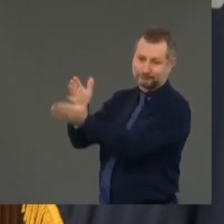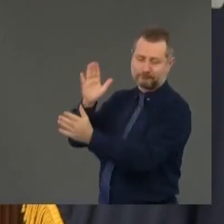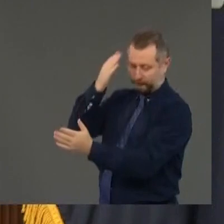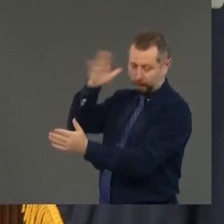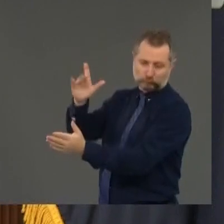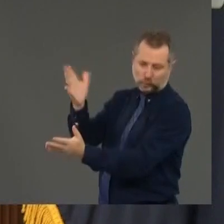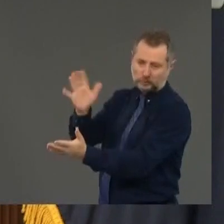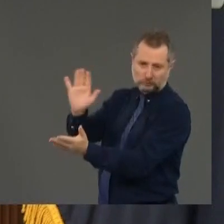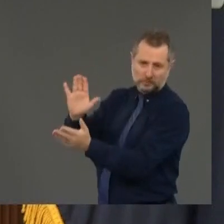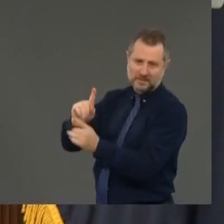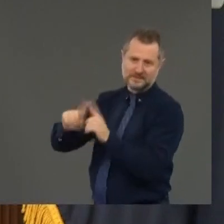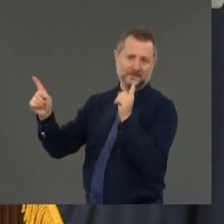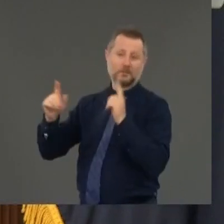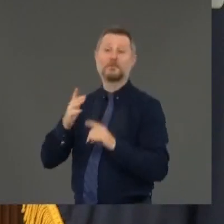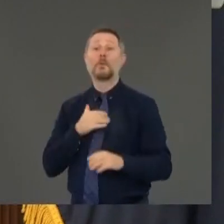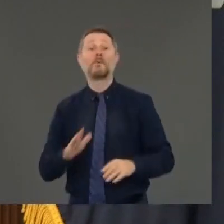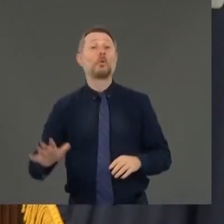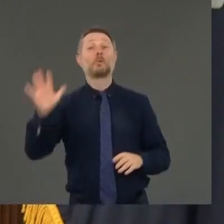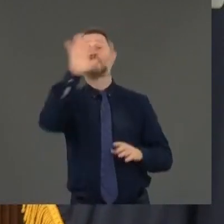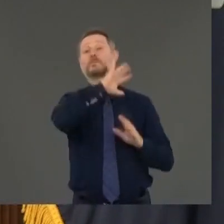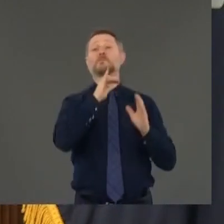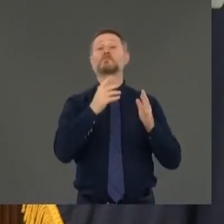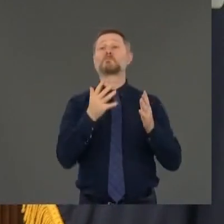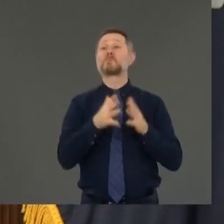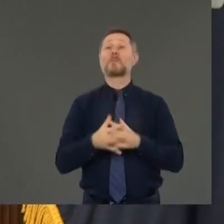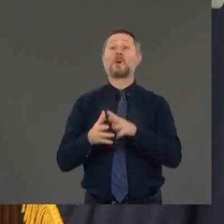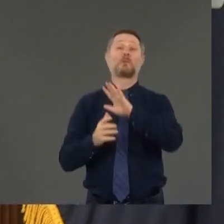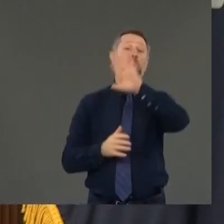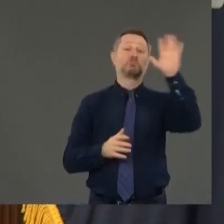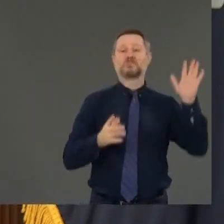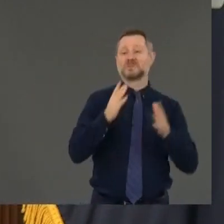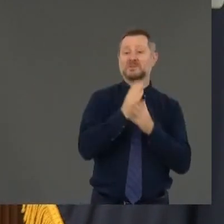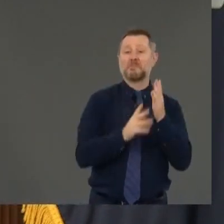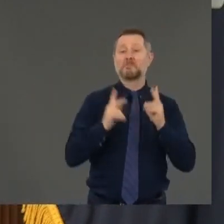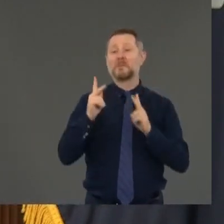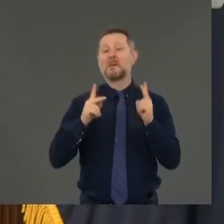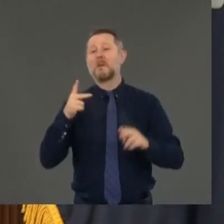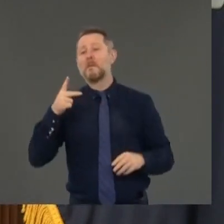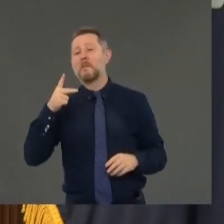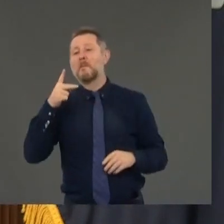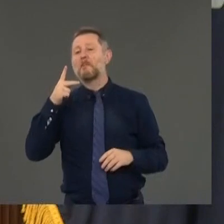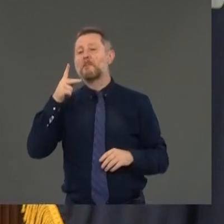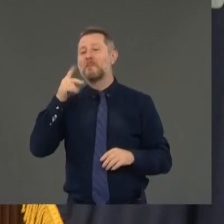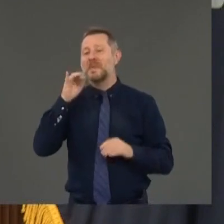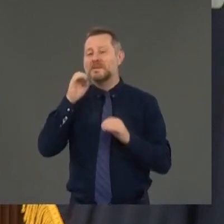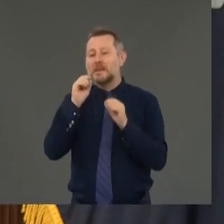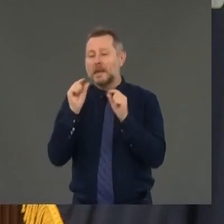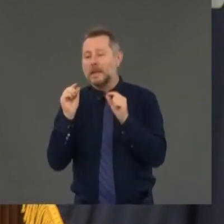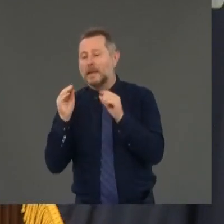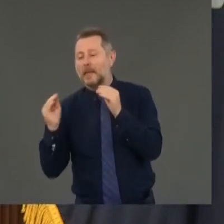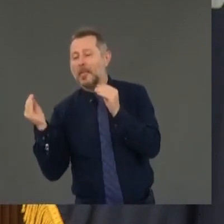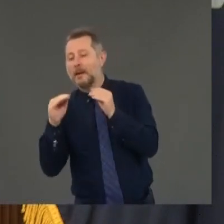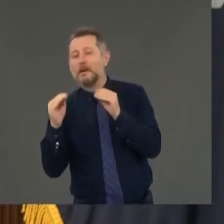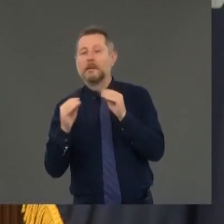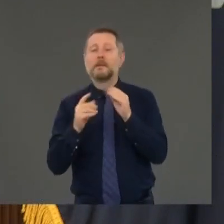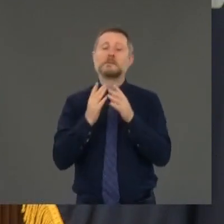I DON'T KNOW ANY OF THE PROPOSALS.